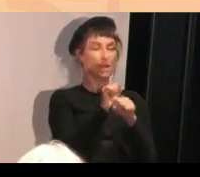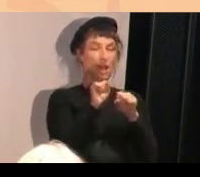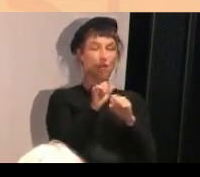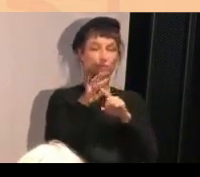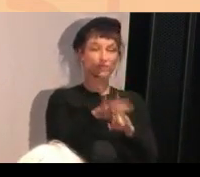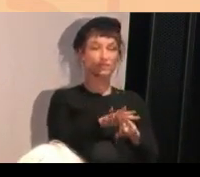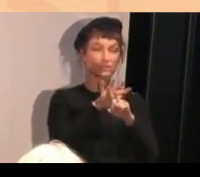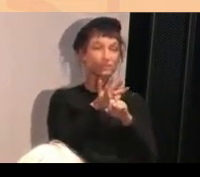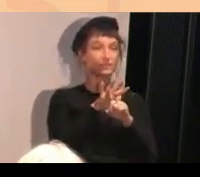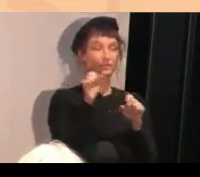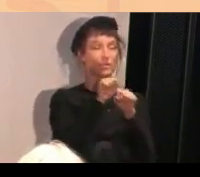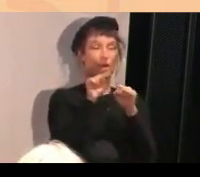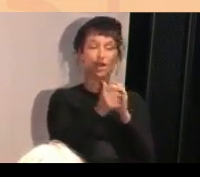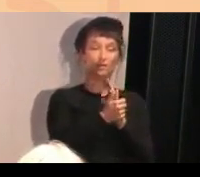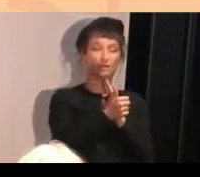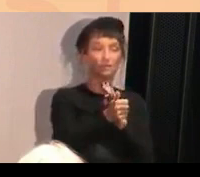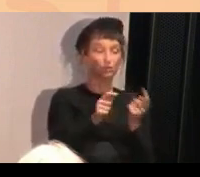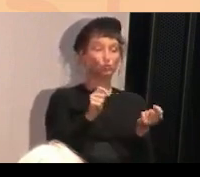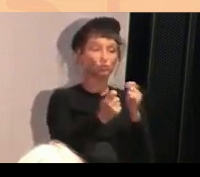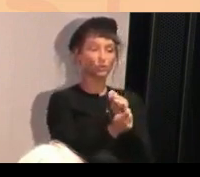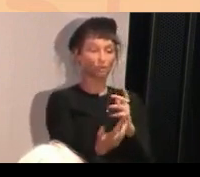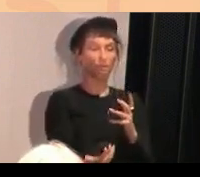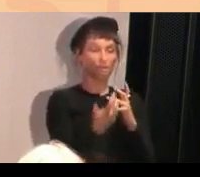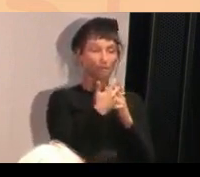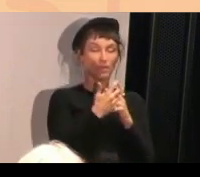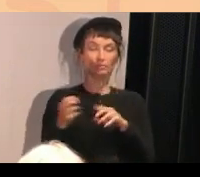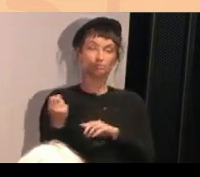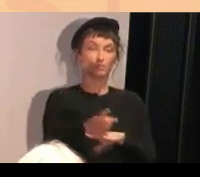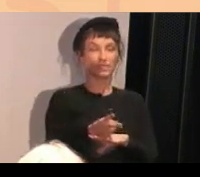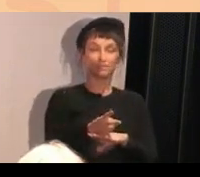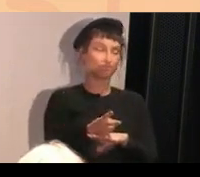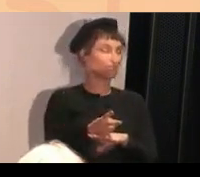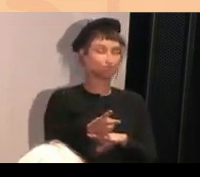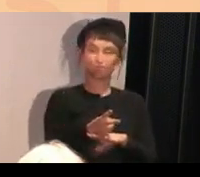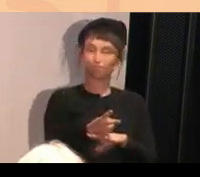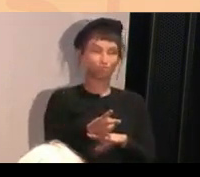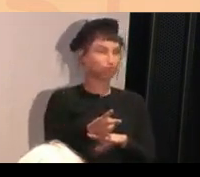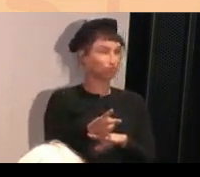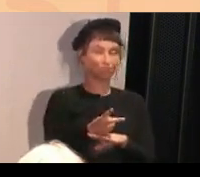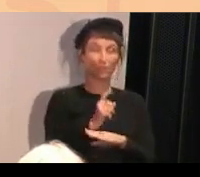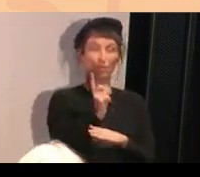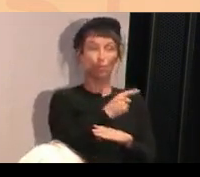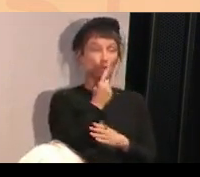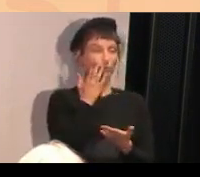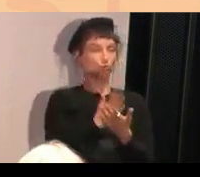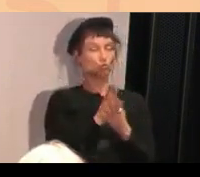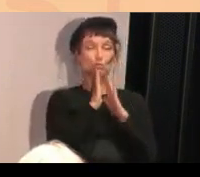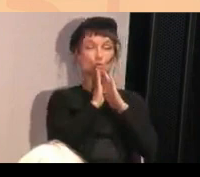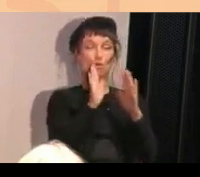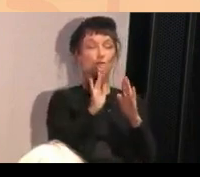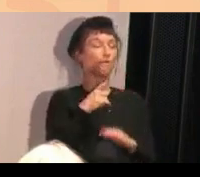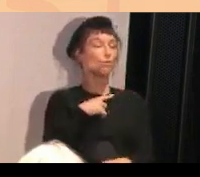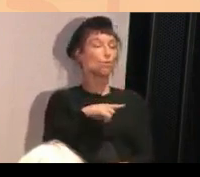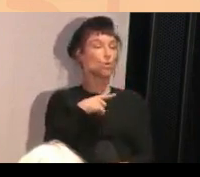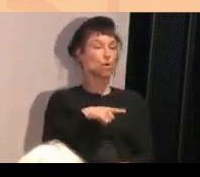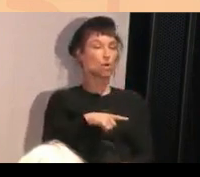or our ability to adapt and overcome, what makes us exceptional is that we've been bringing it forward,